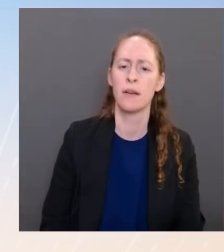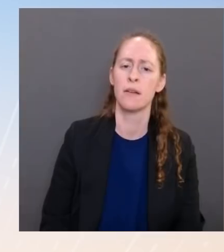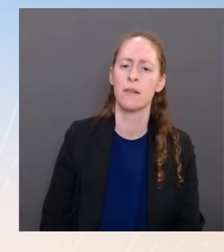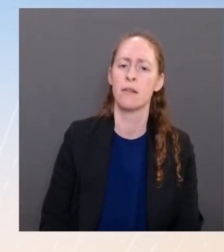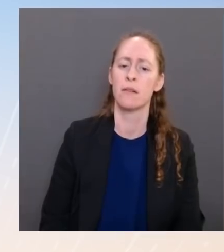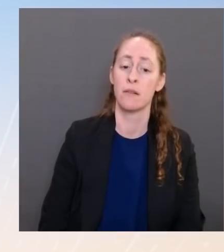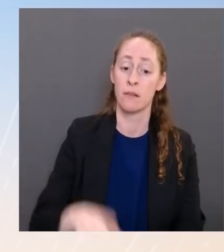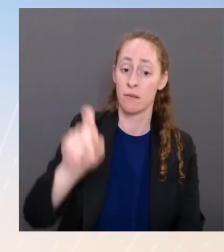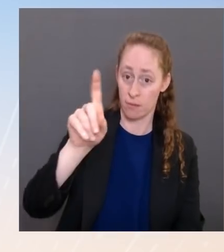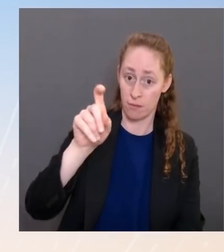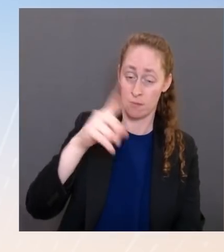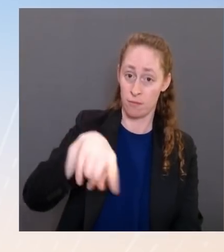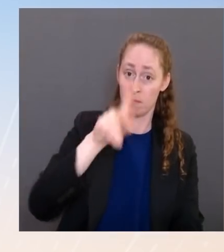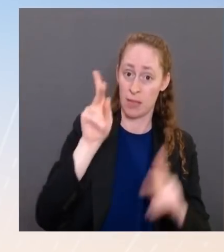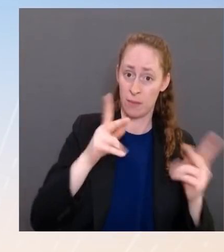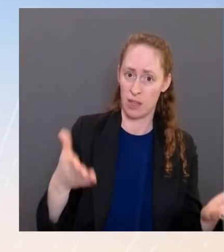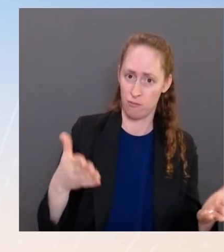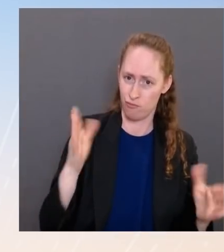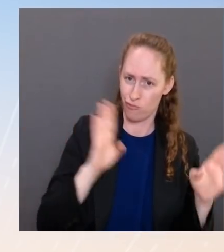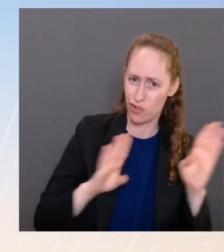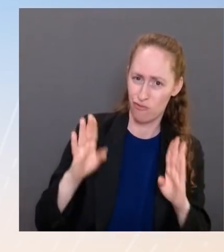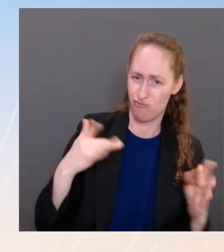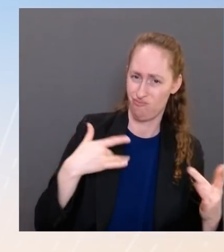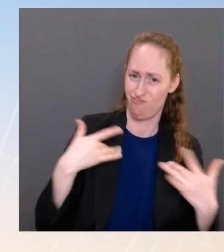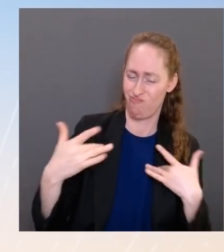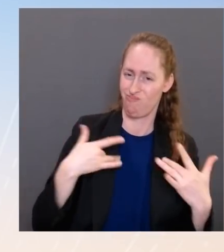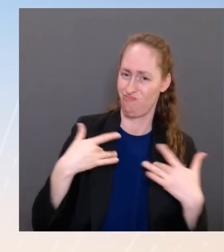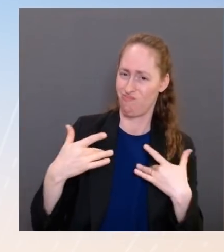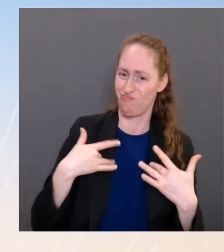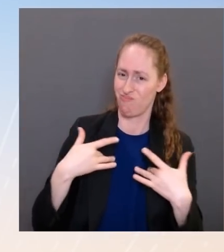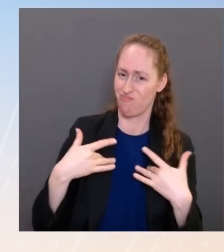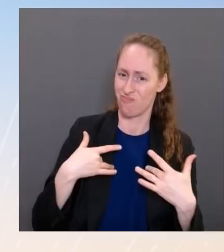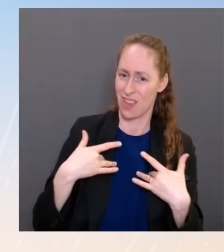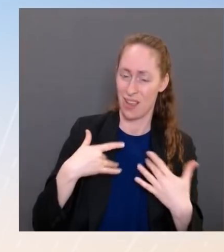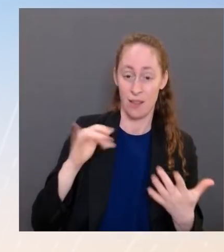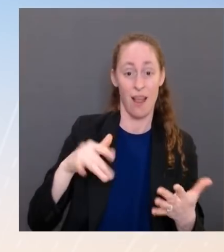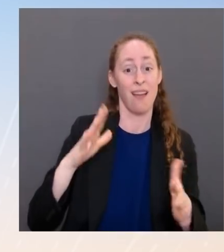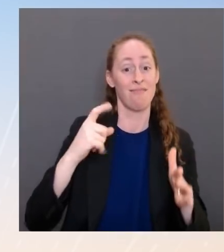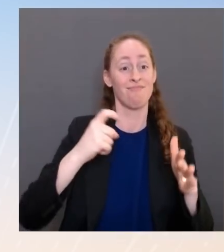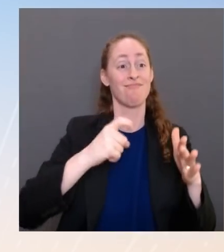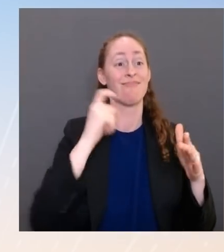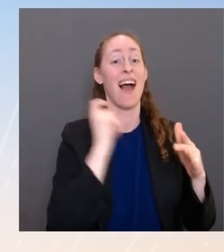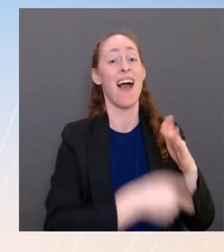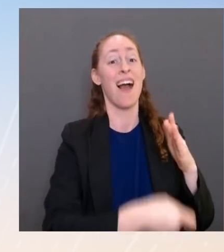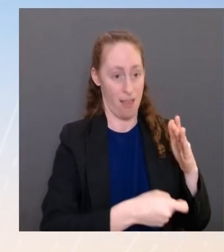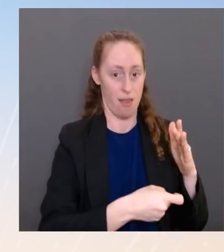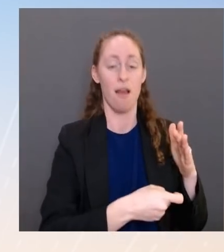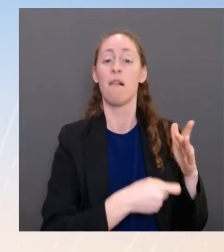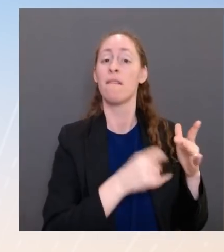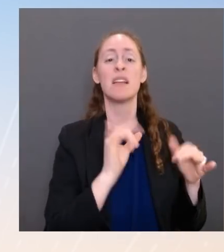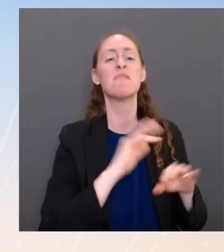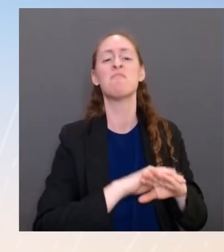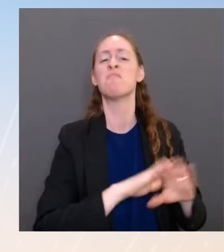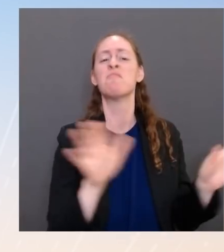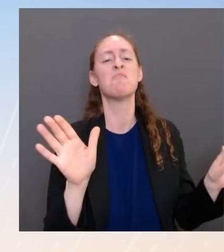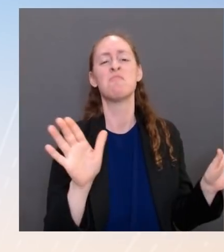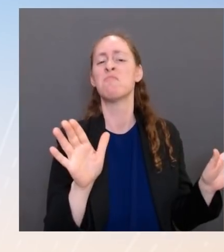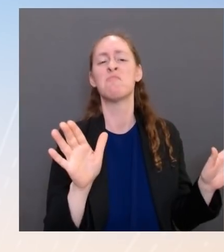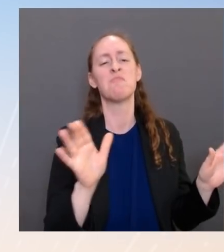by political opponents saying you're being soft on China -- would be a political challenge for him, even if it would help Americans, in terms of their pocketbook issues in the near term,